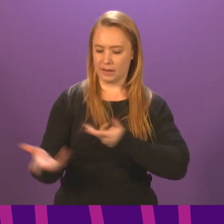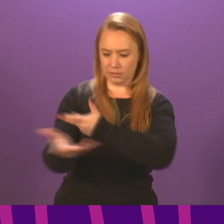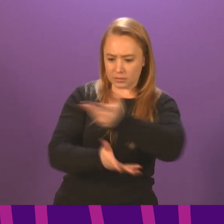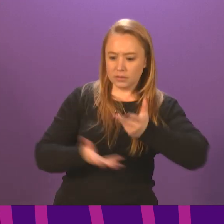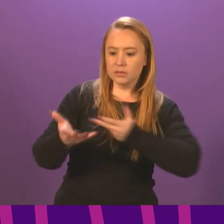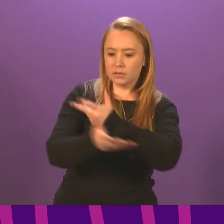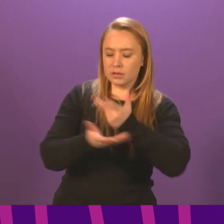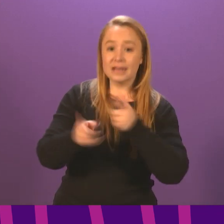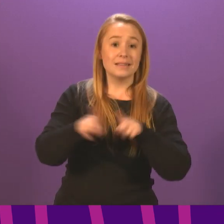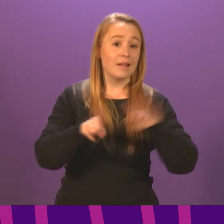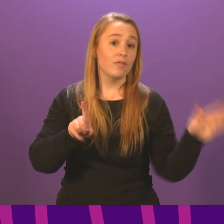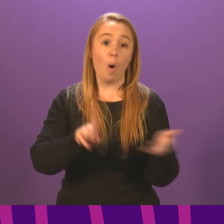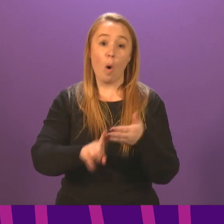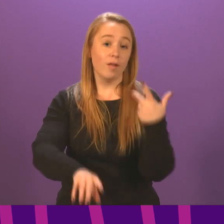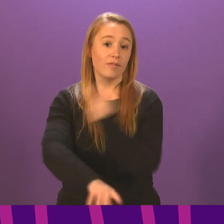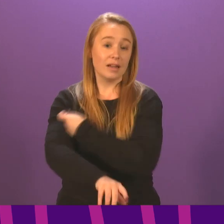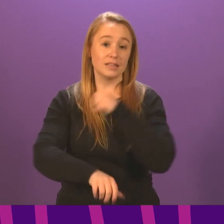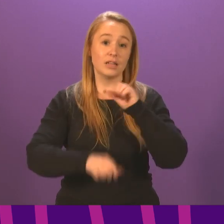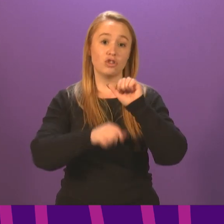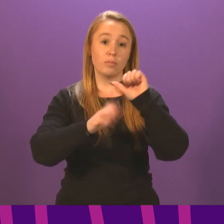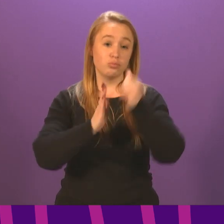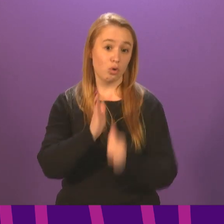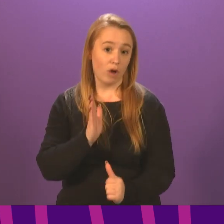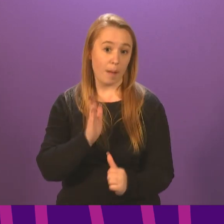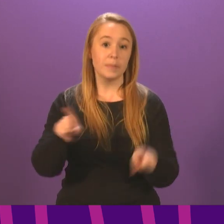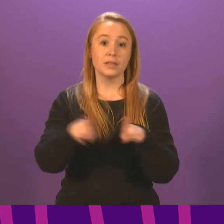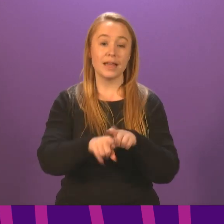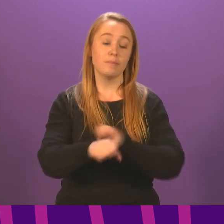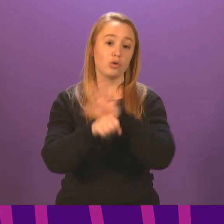case for all vaccination programmes, and it is the case for the Covid vaccination programme.